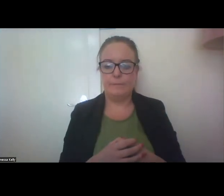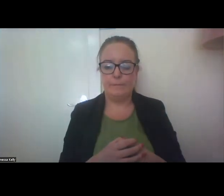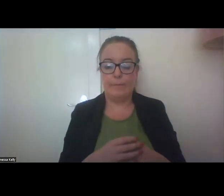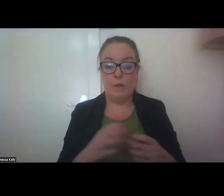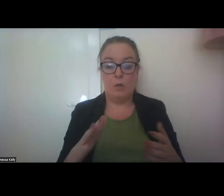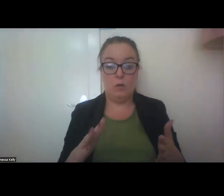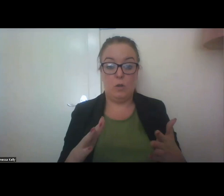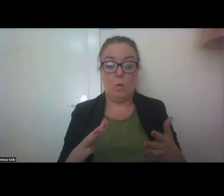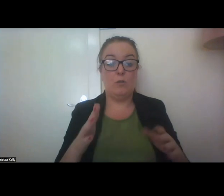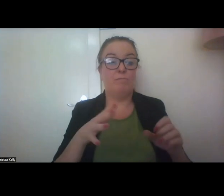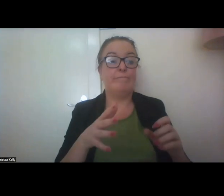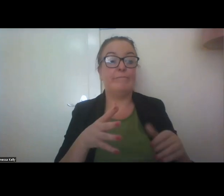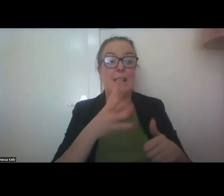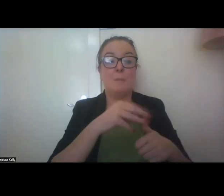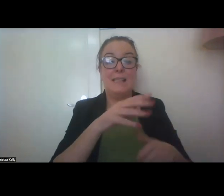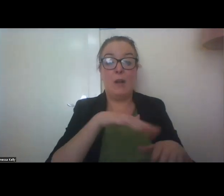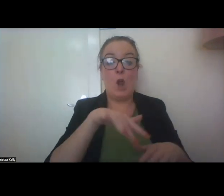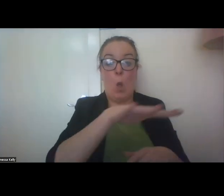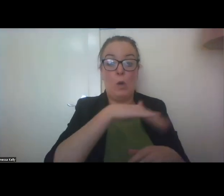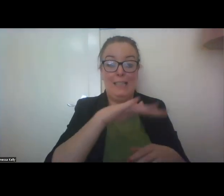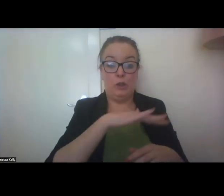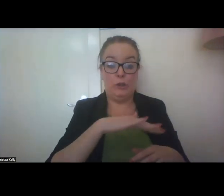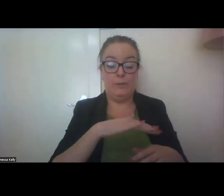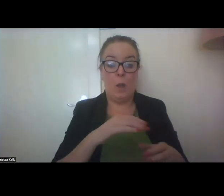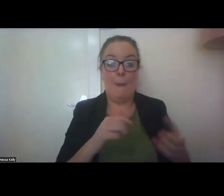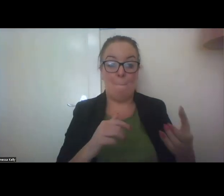all the user needs to do is simply move the mobile device around